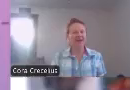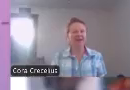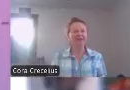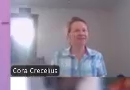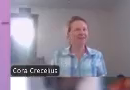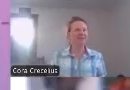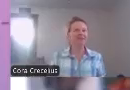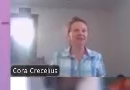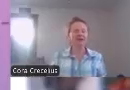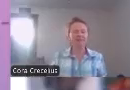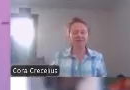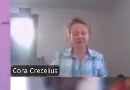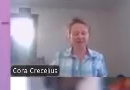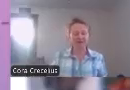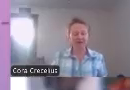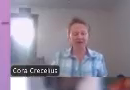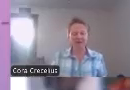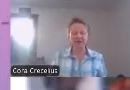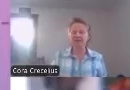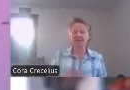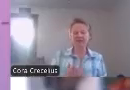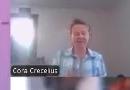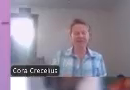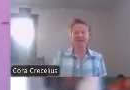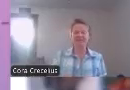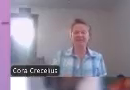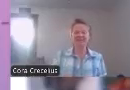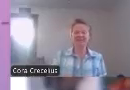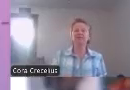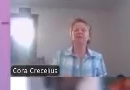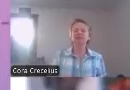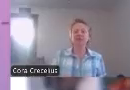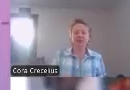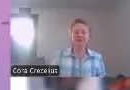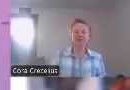And then the emphasis on consent was also